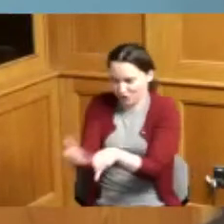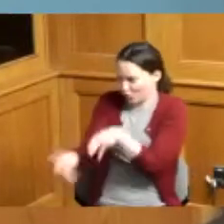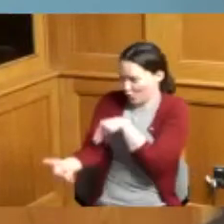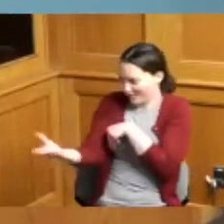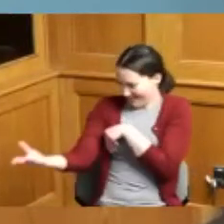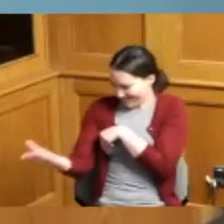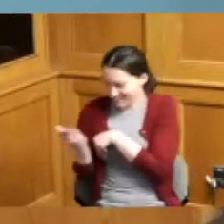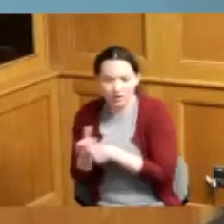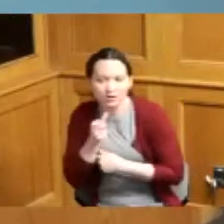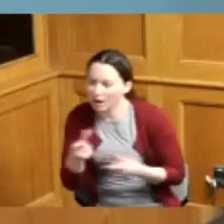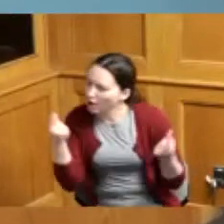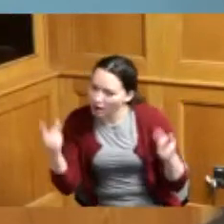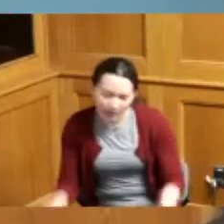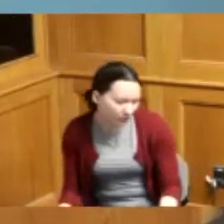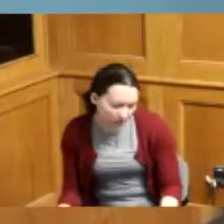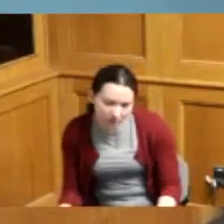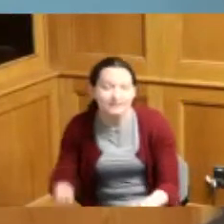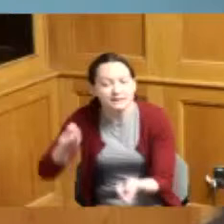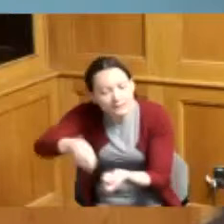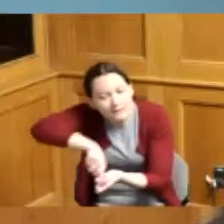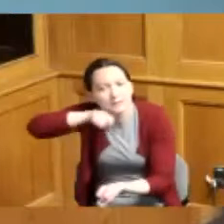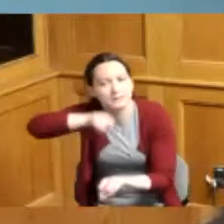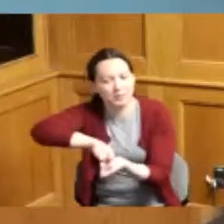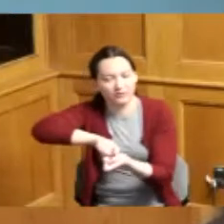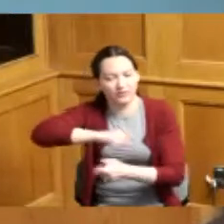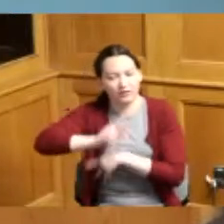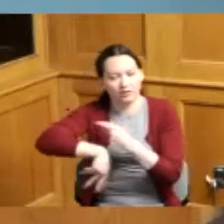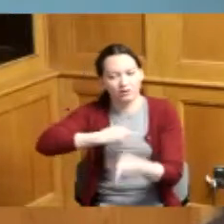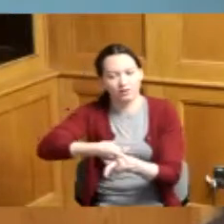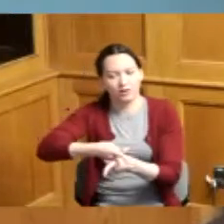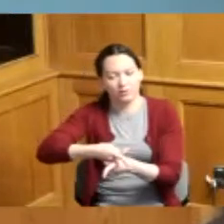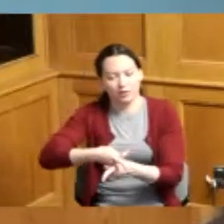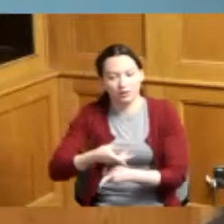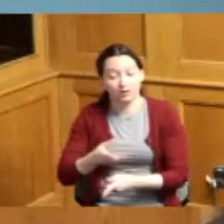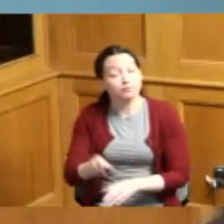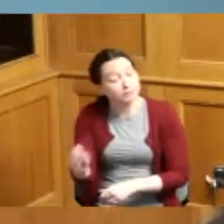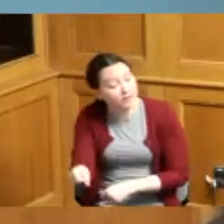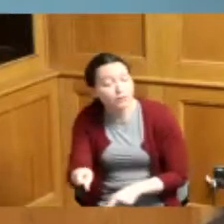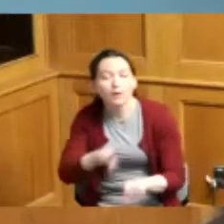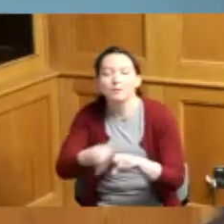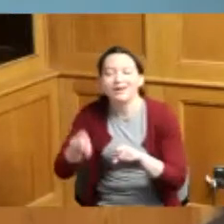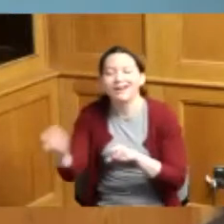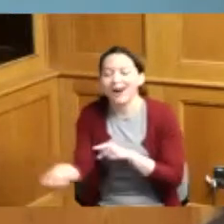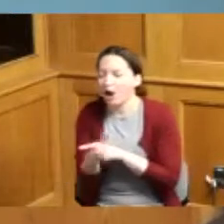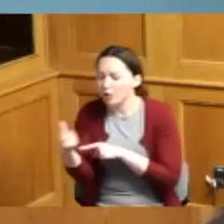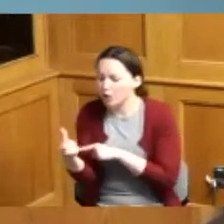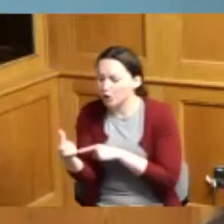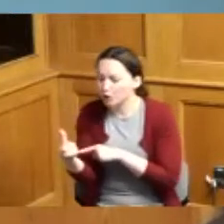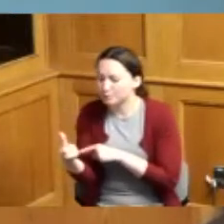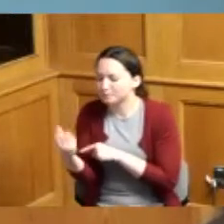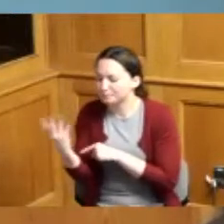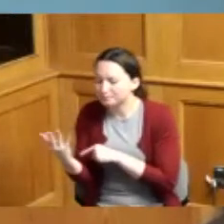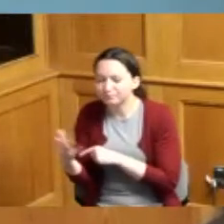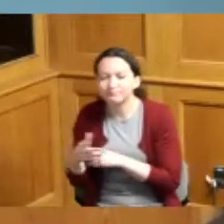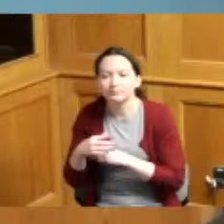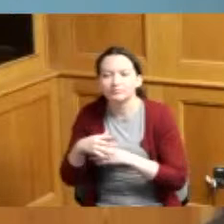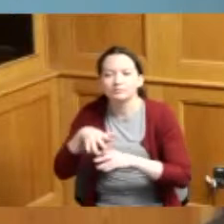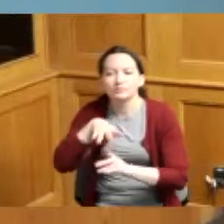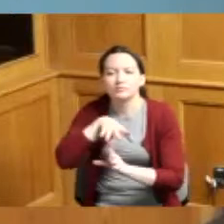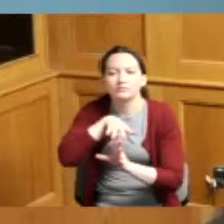not what happened the specific document came uh but there were other ish other content that we've